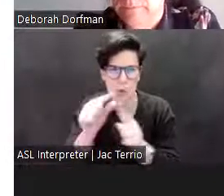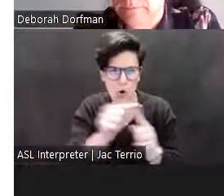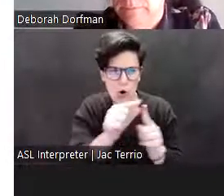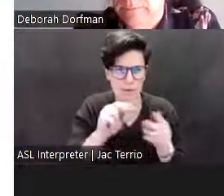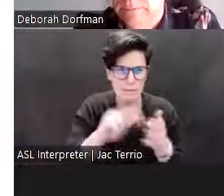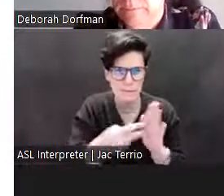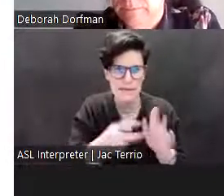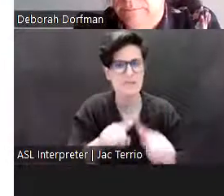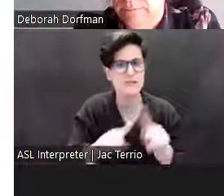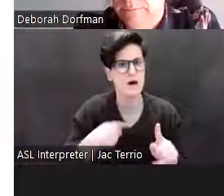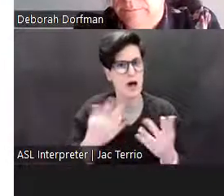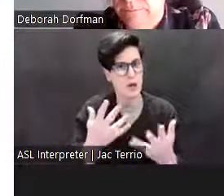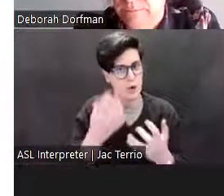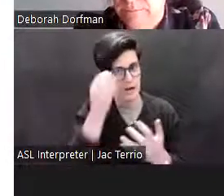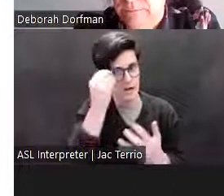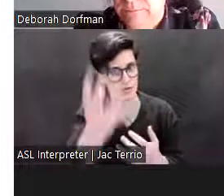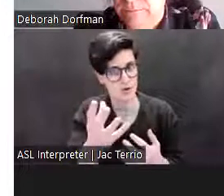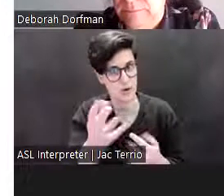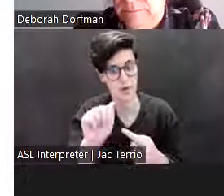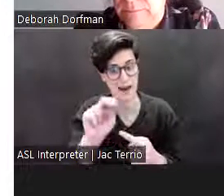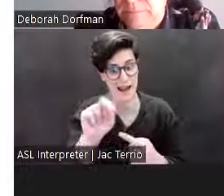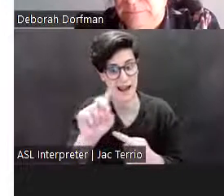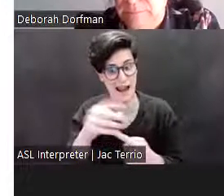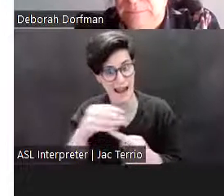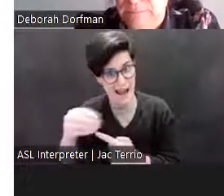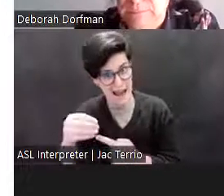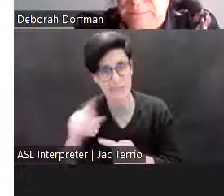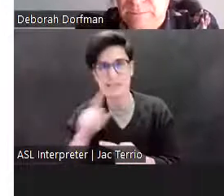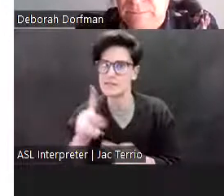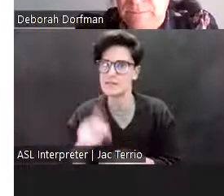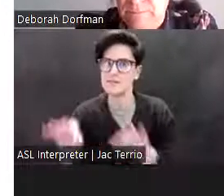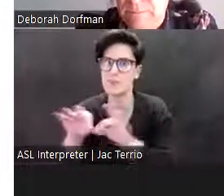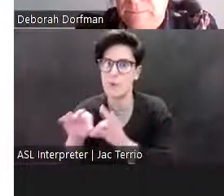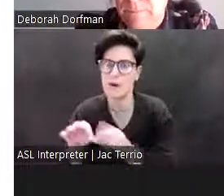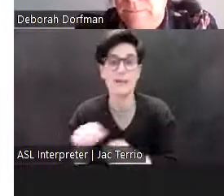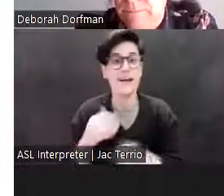ants are important having a disability is not like having a magic wand.